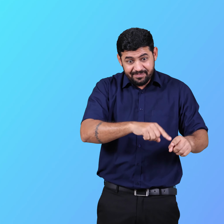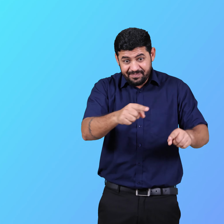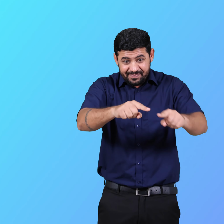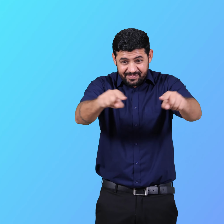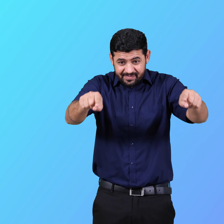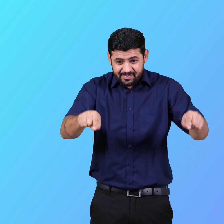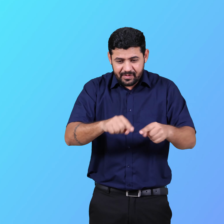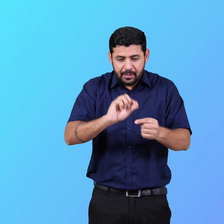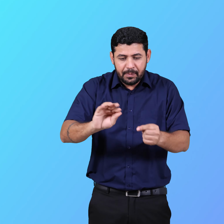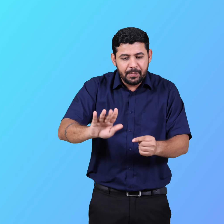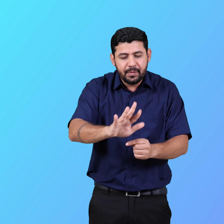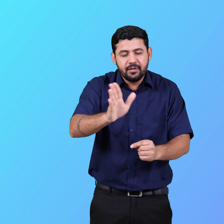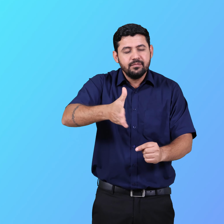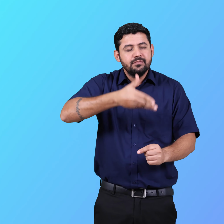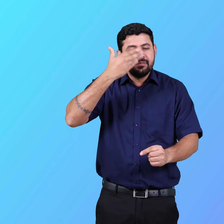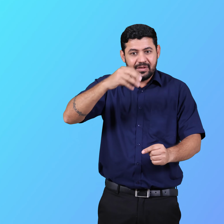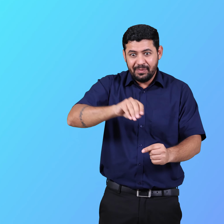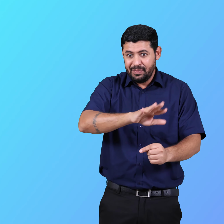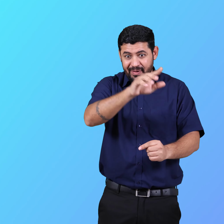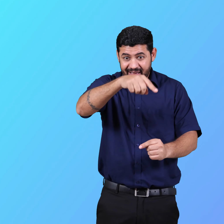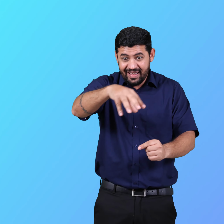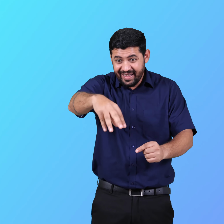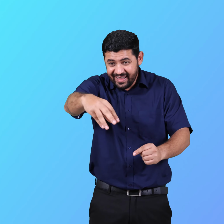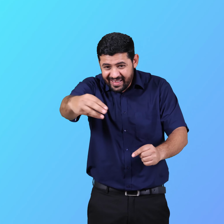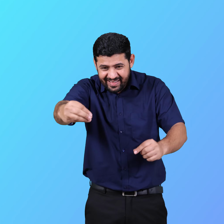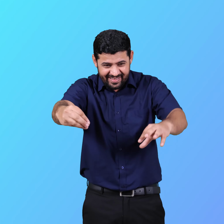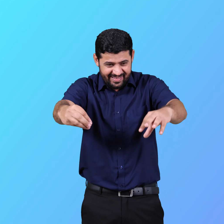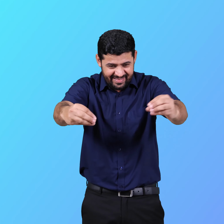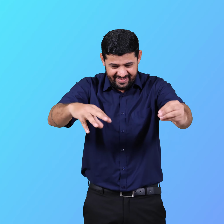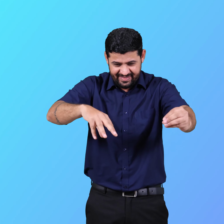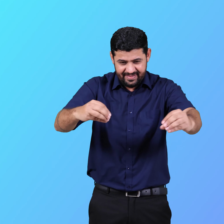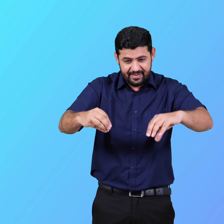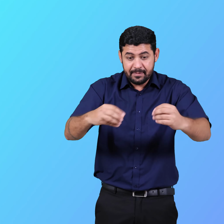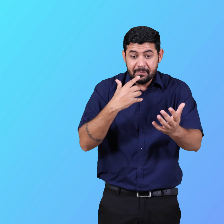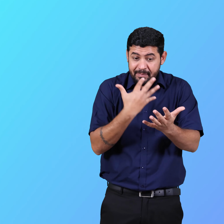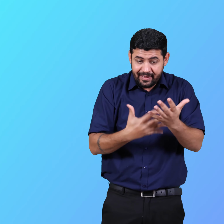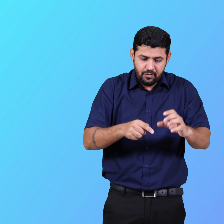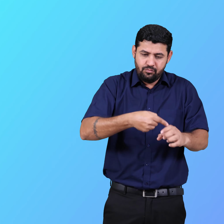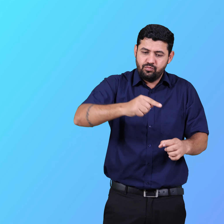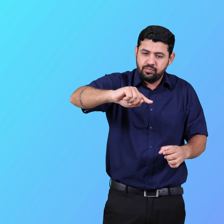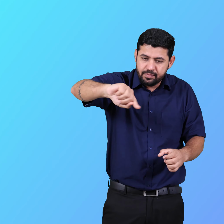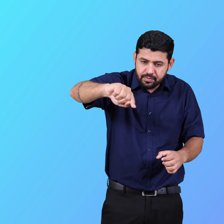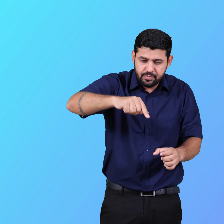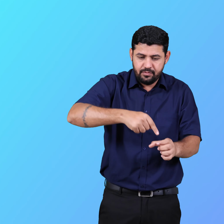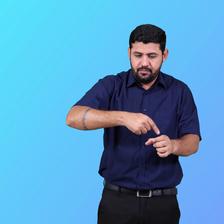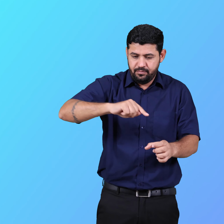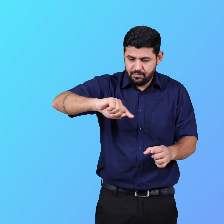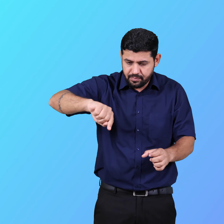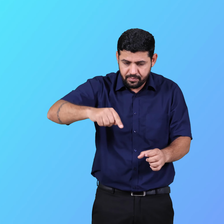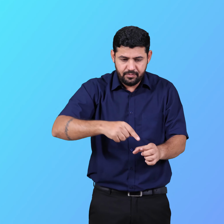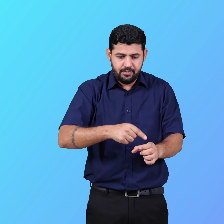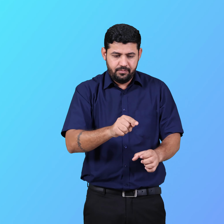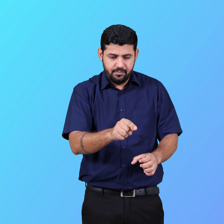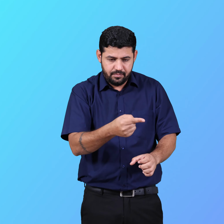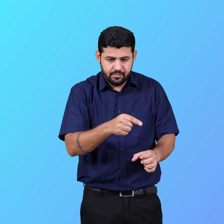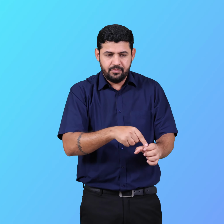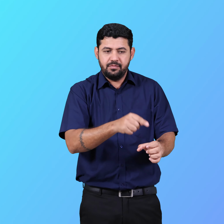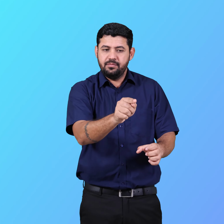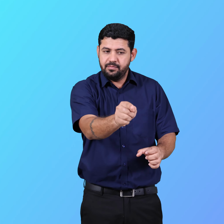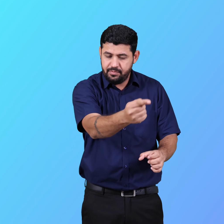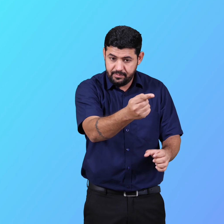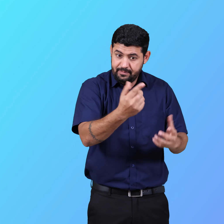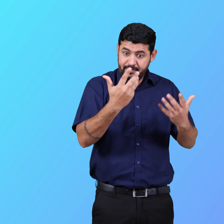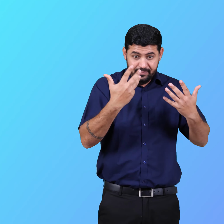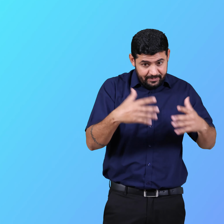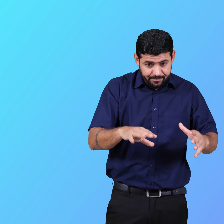He must put some of the blood on the corners of the altar. (This altar is inside the Meeting Tent, in front of the LORD.)